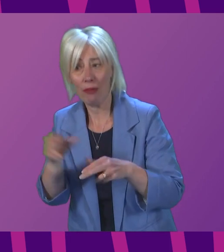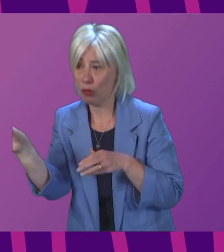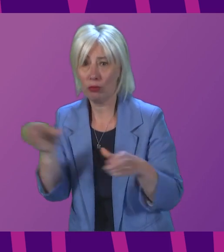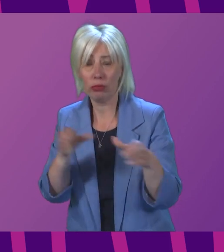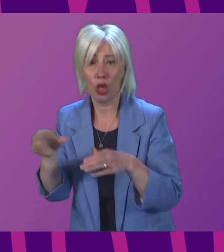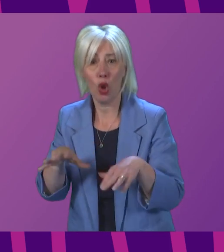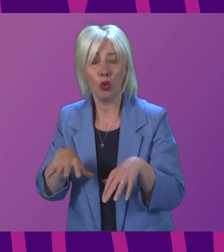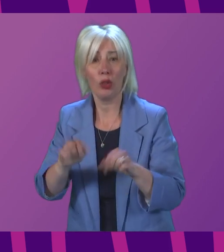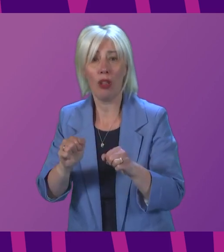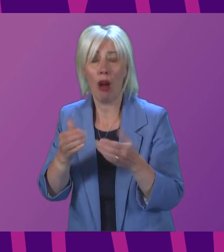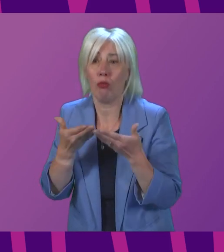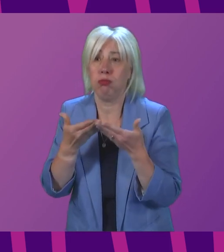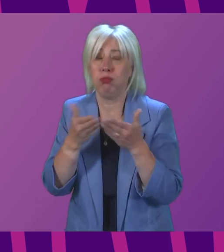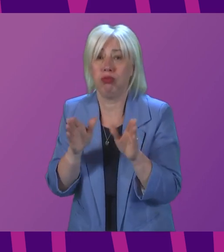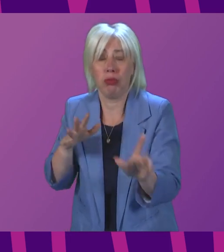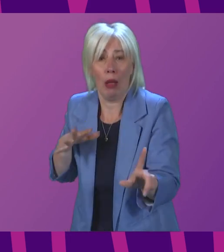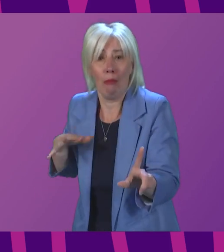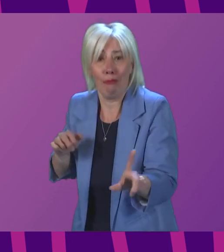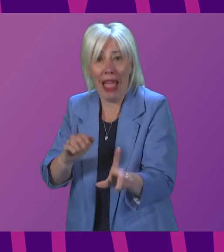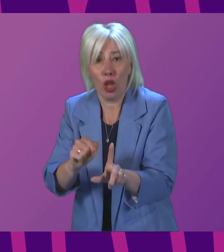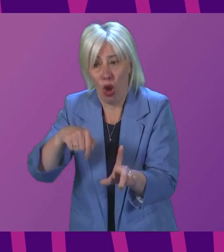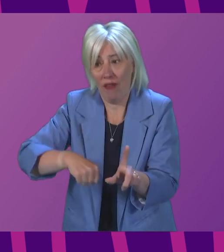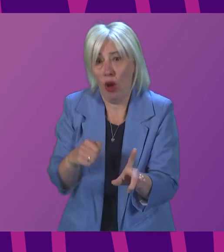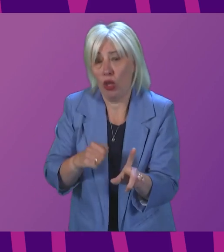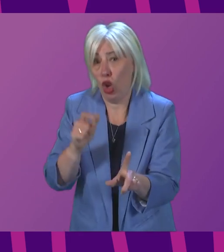the Scotland-wide patient backlog. Yes.